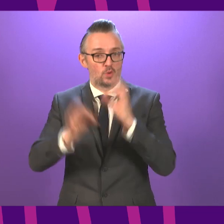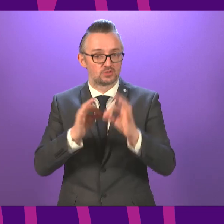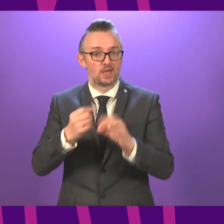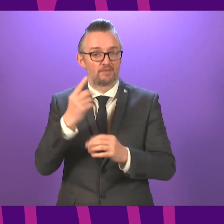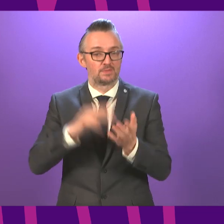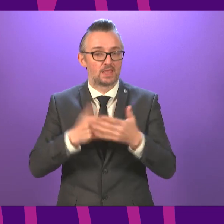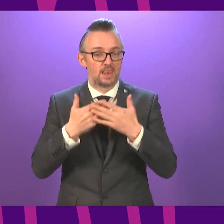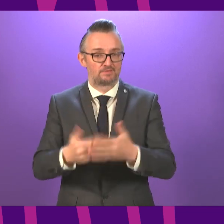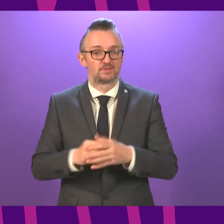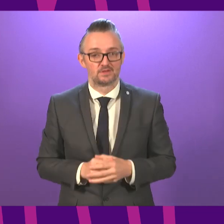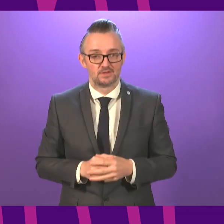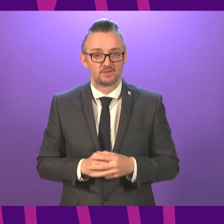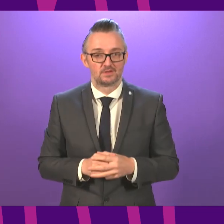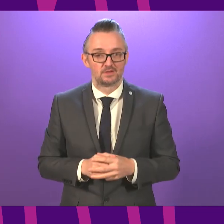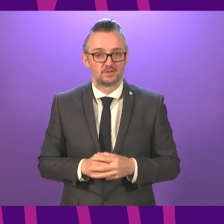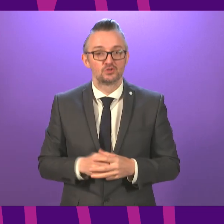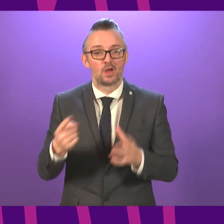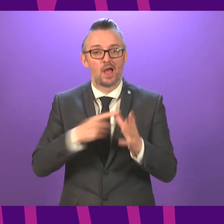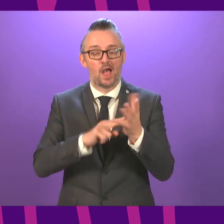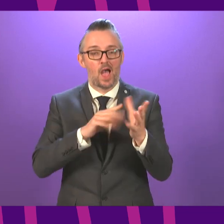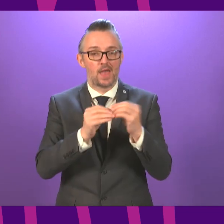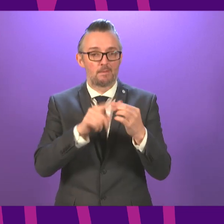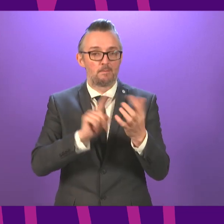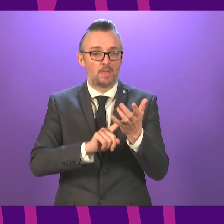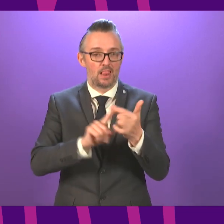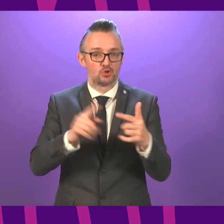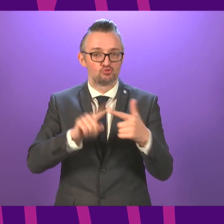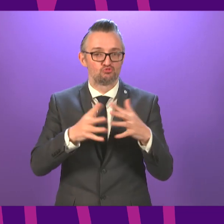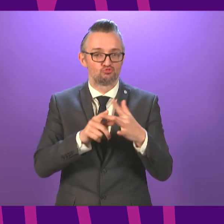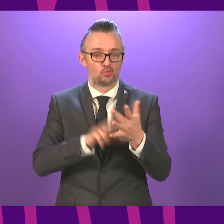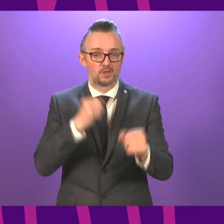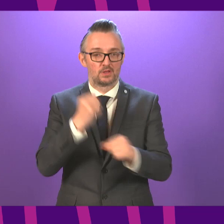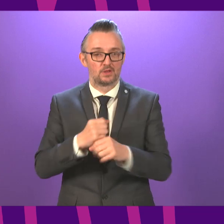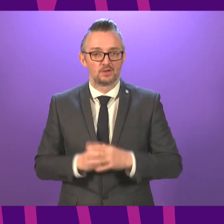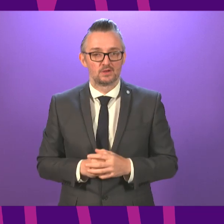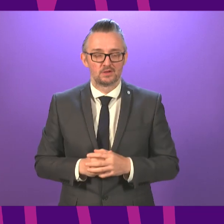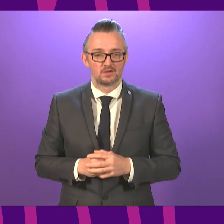Annabelle Ewing (Cowdenbeath) (SNP):